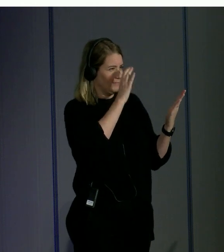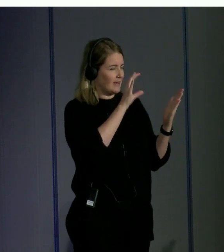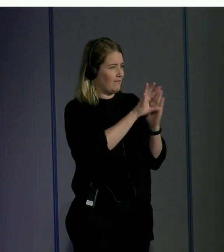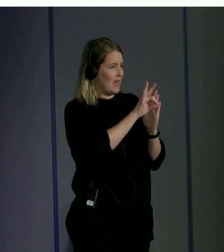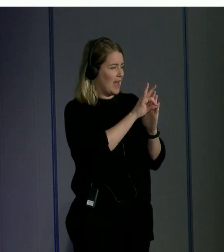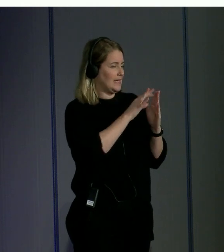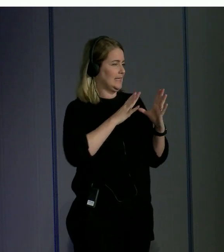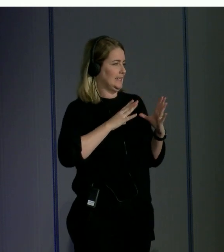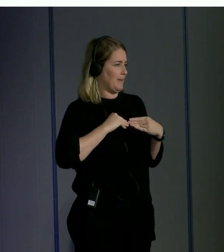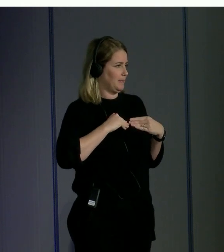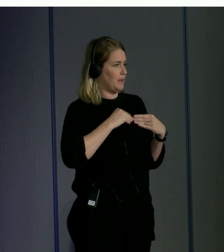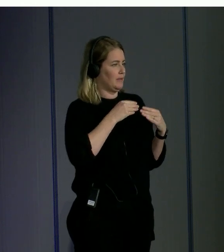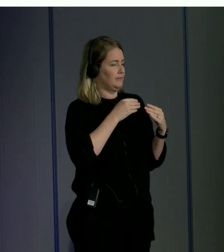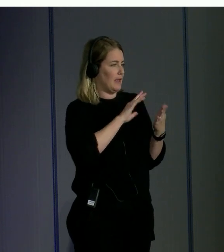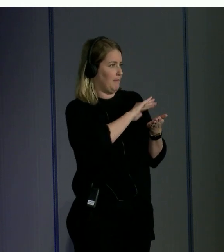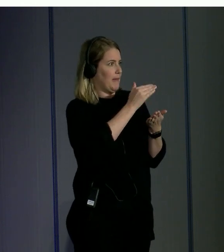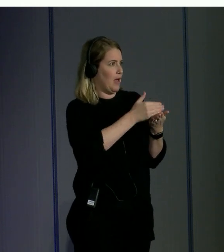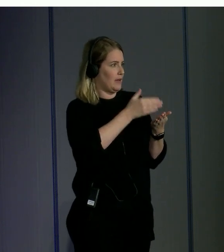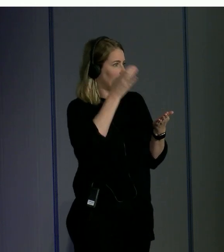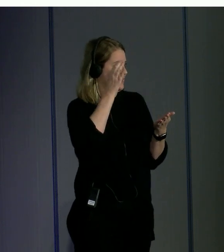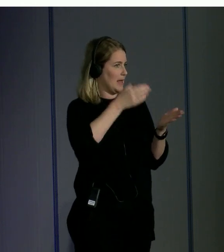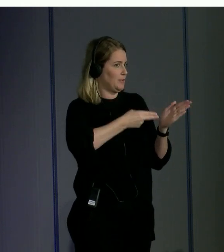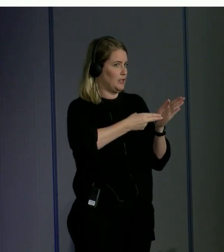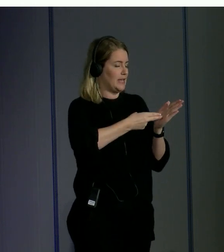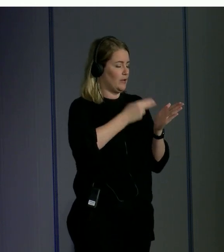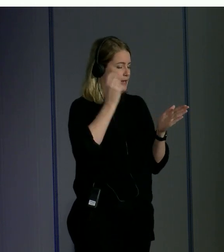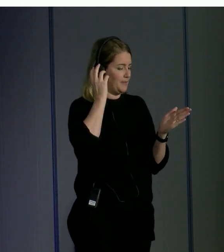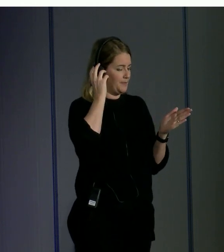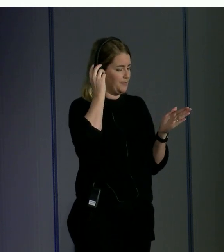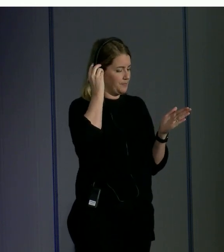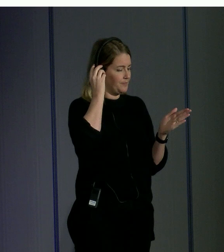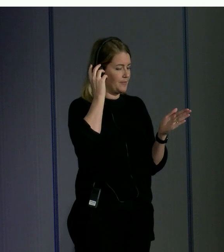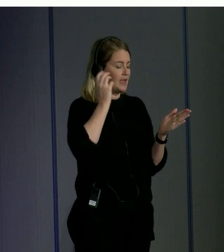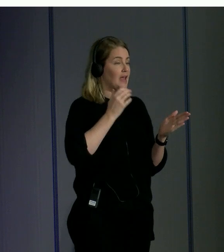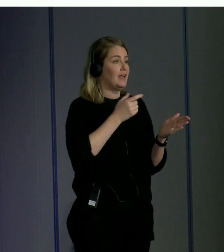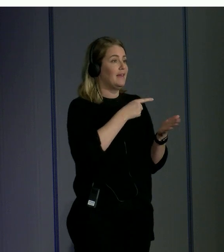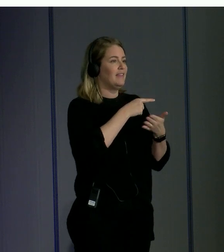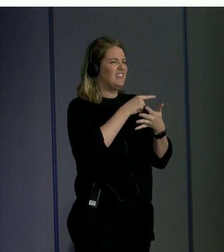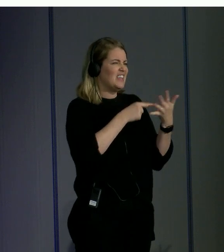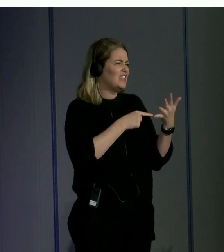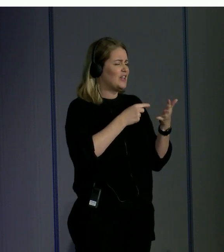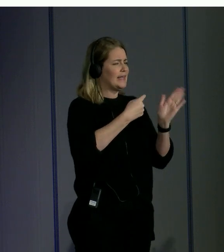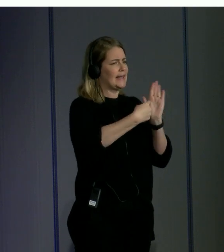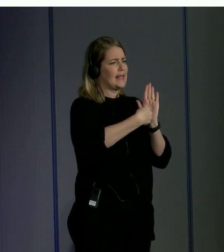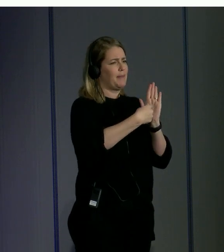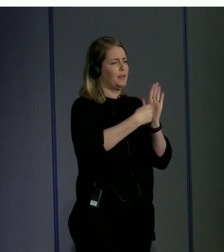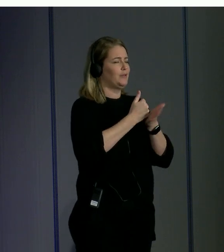of conceptual integrity forest system. These are just examples to help you understand them.